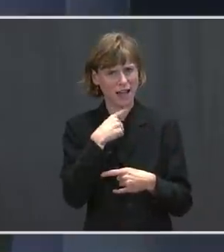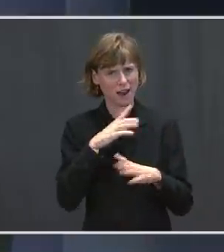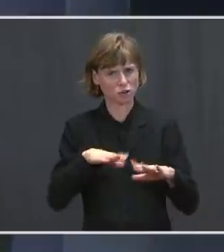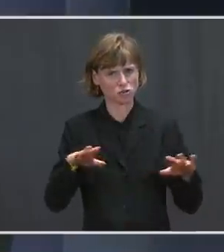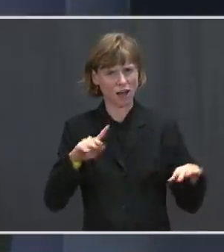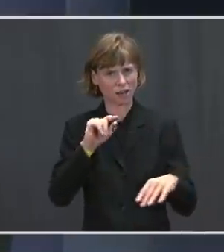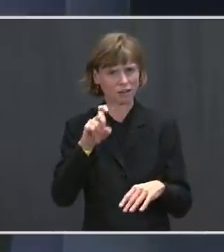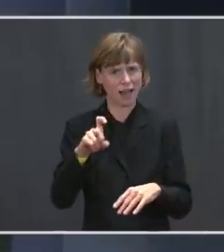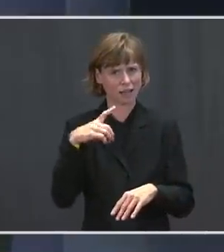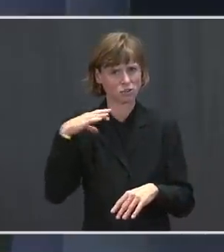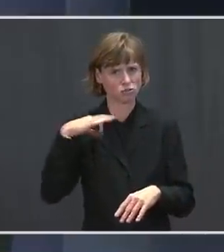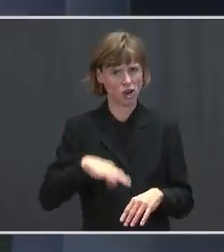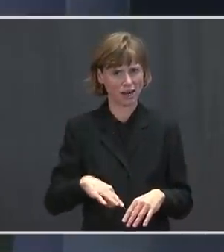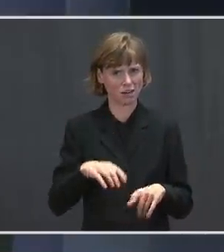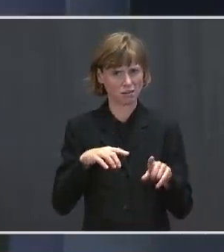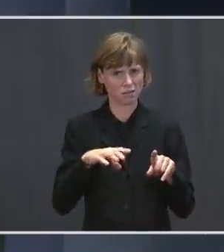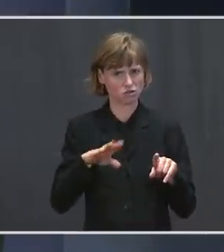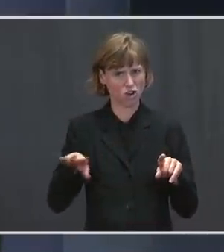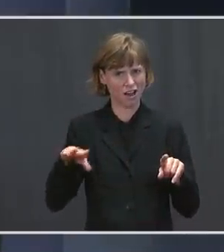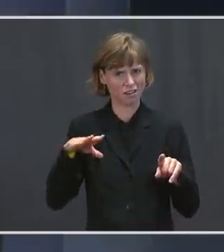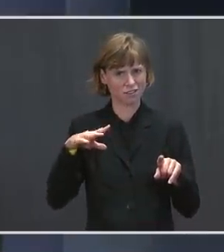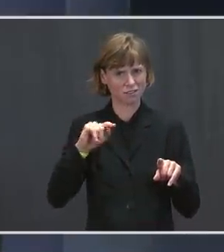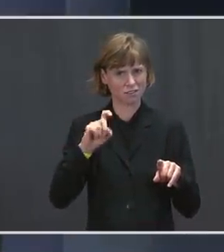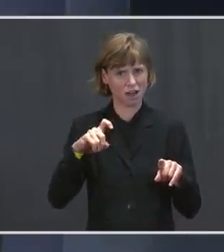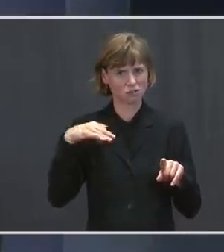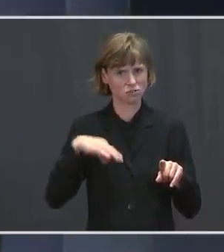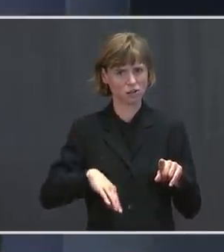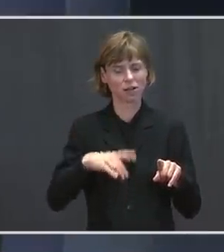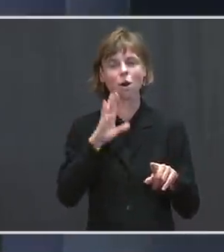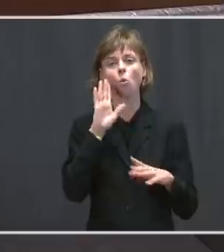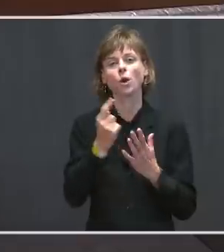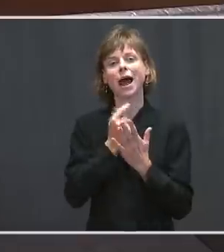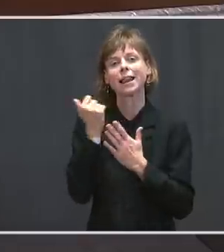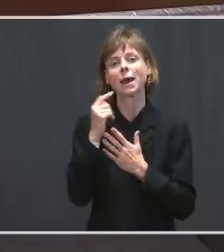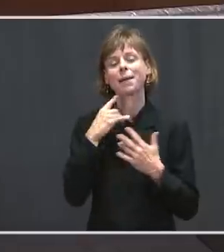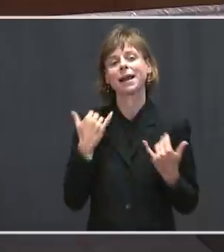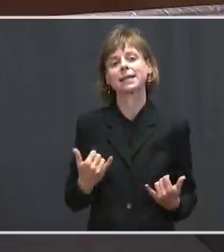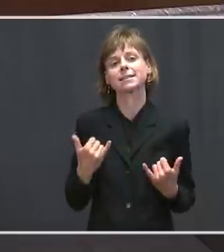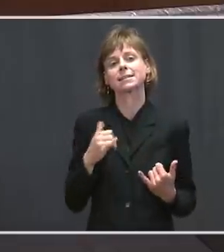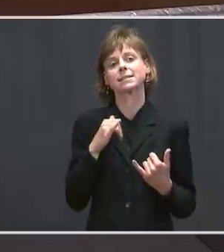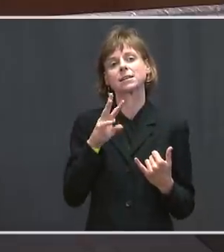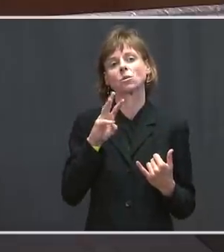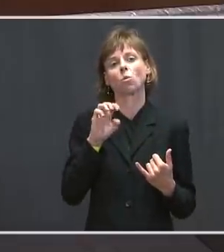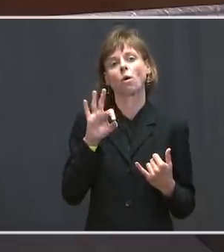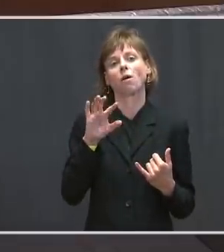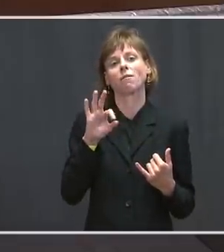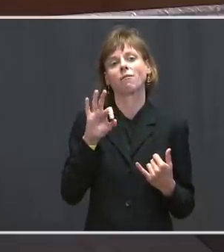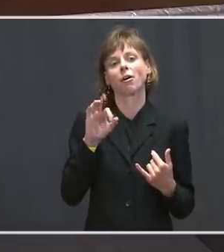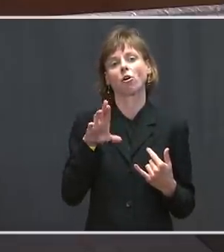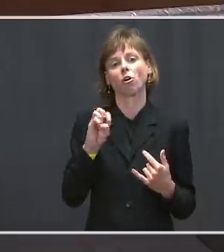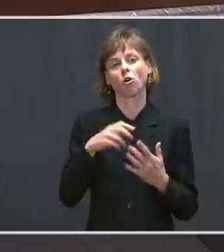Child tax credit? The Press: It would actually eliminate existing welfare programs and some existing tax credits.